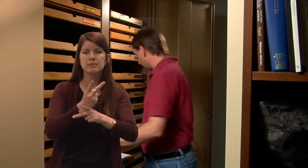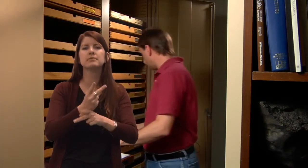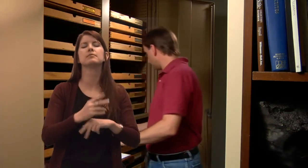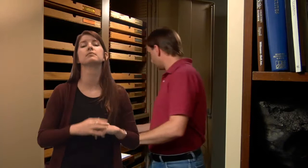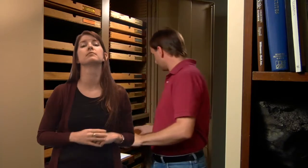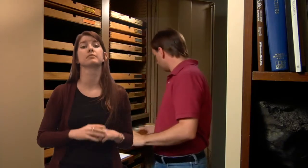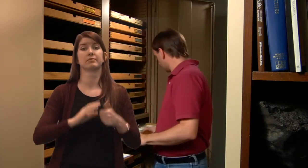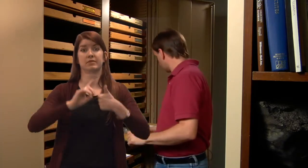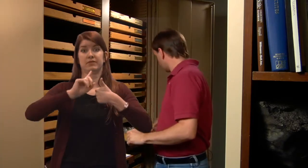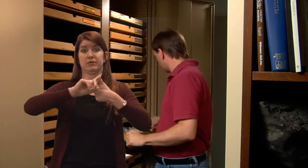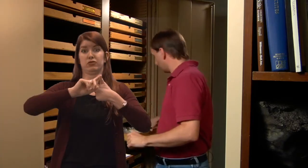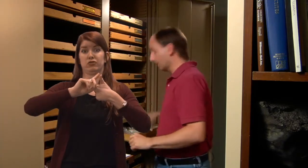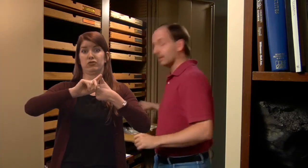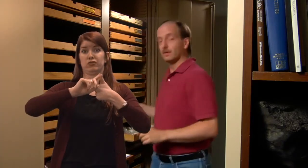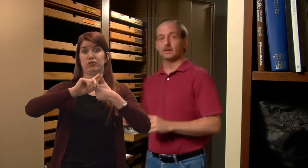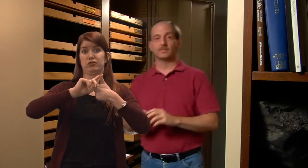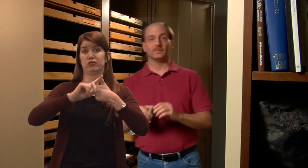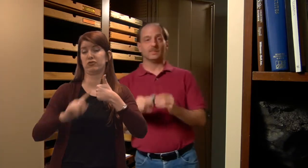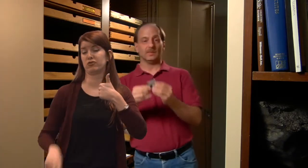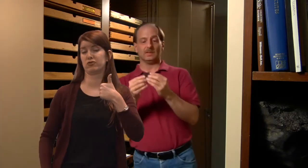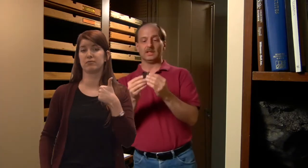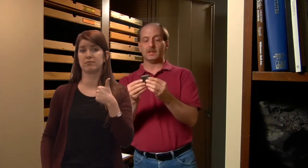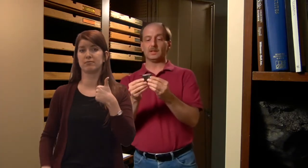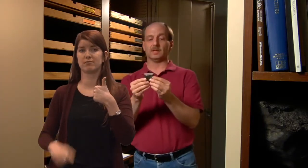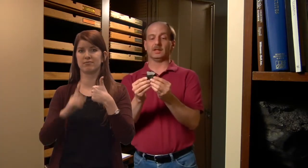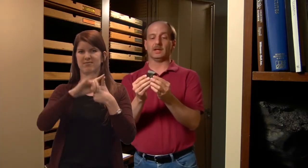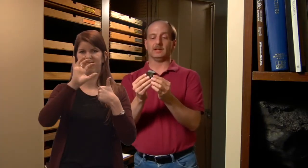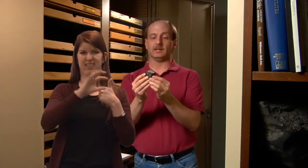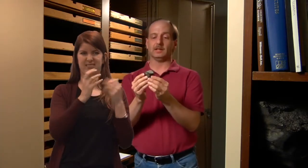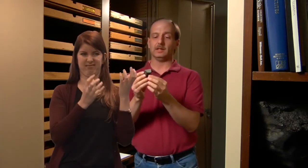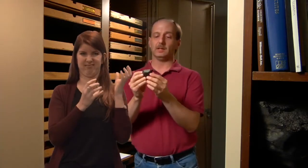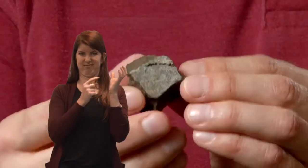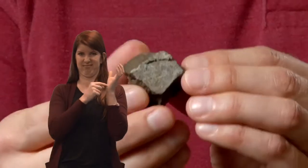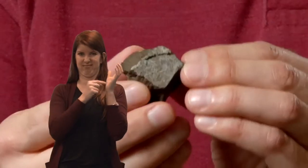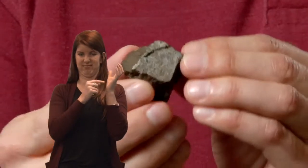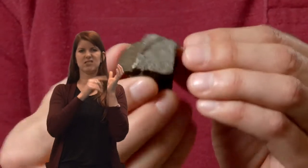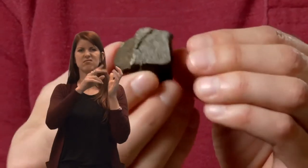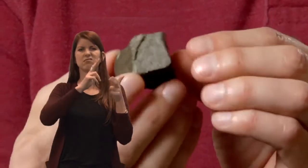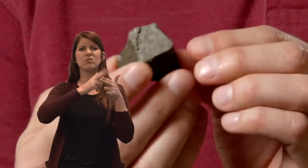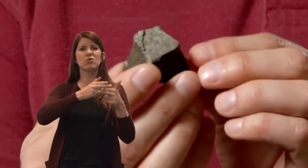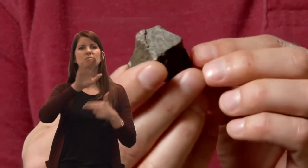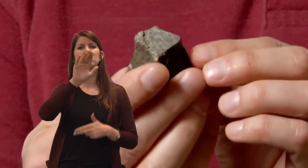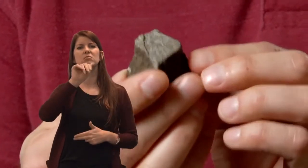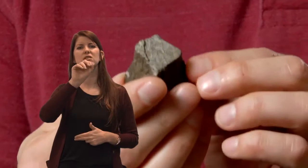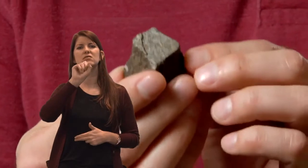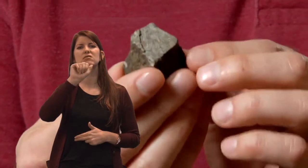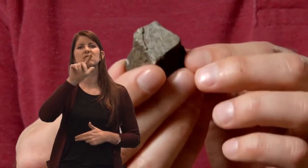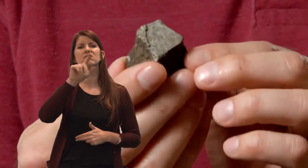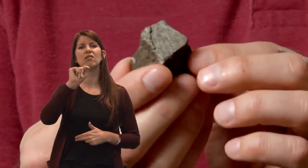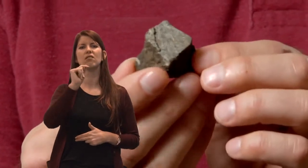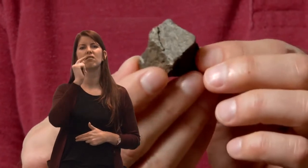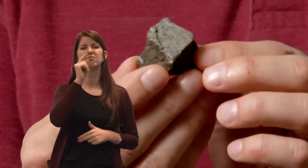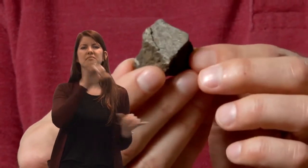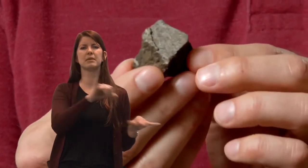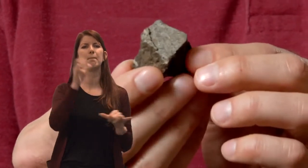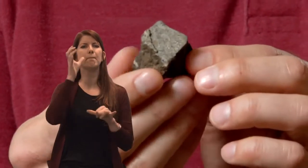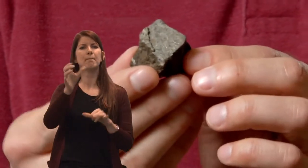First, you get this little guy, and this is a little basalt, and basalt is like a lava flow like you might see in Hawaii.